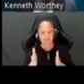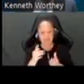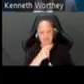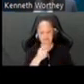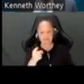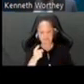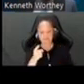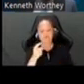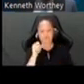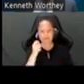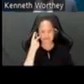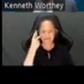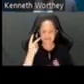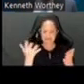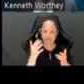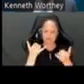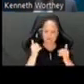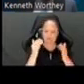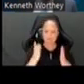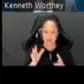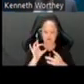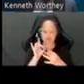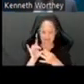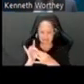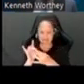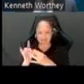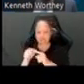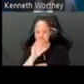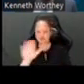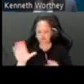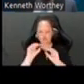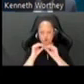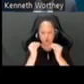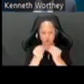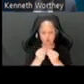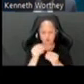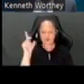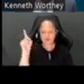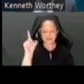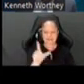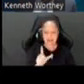you can see what players are linked to the organization. You can download the roster